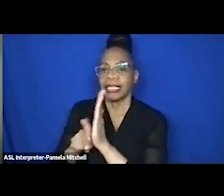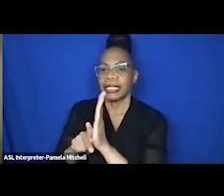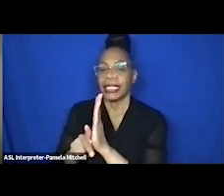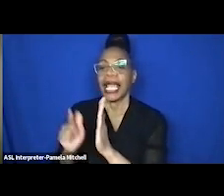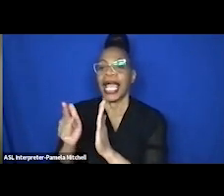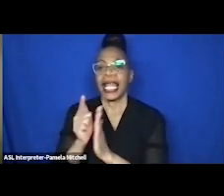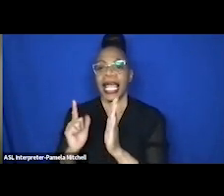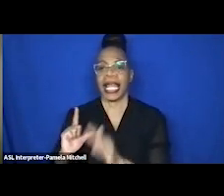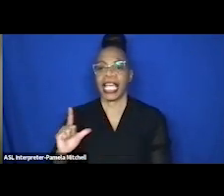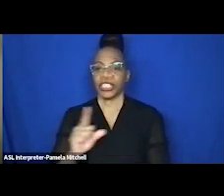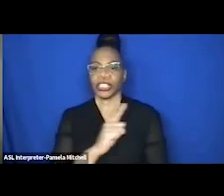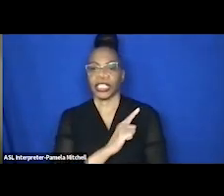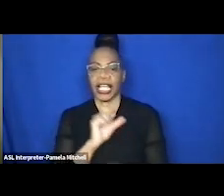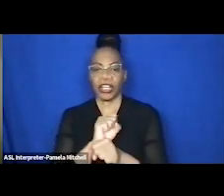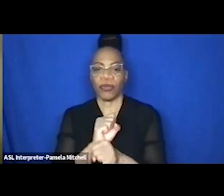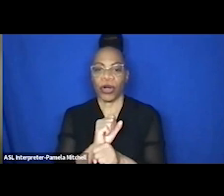on ending homelessness in the state of Texas.